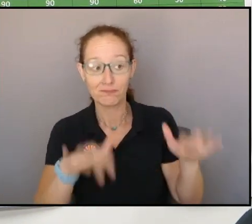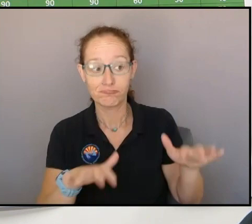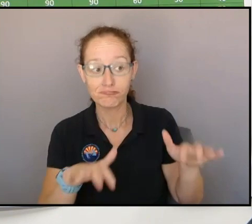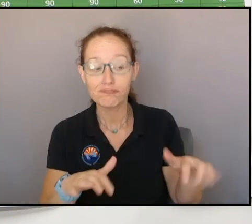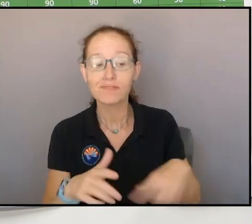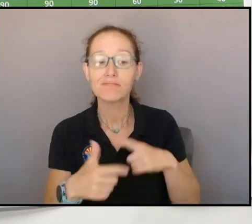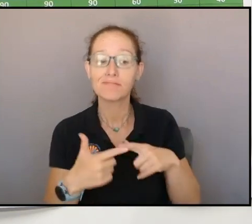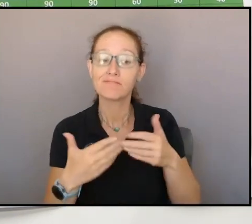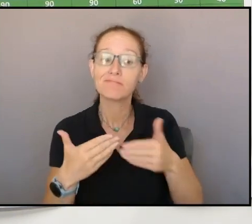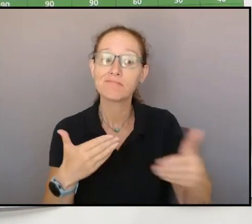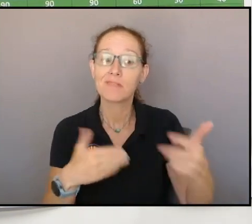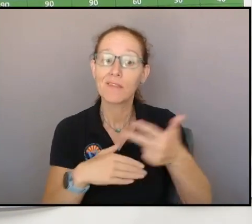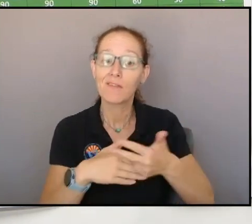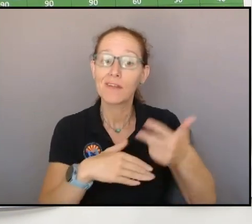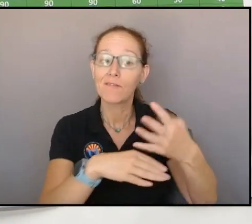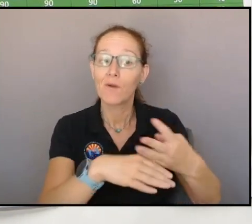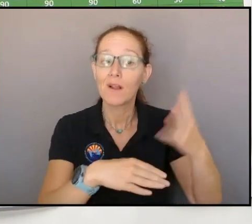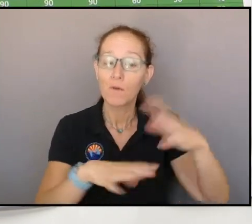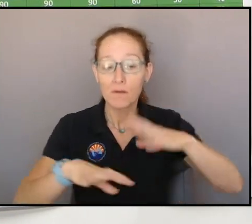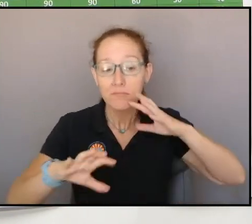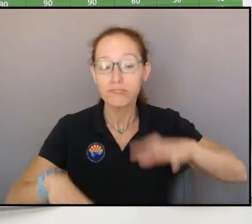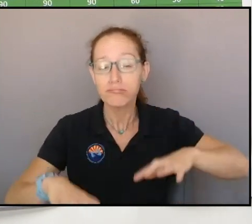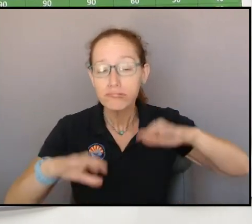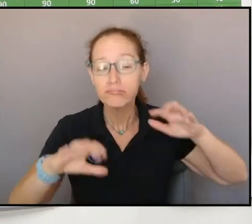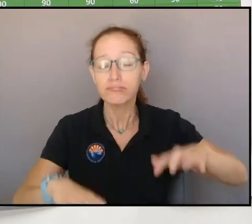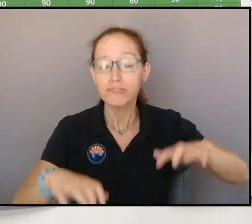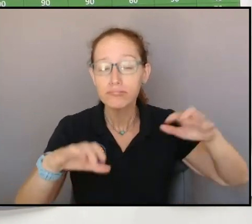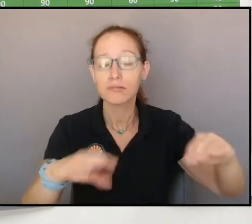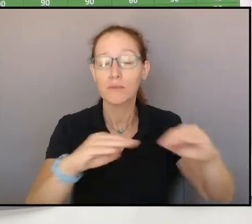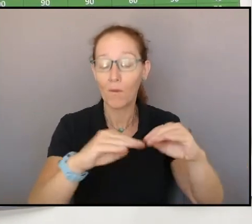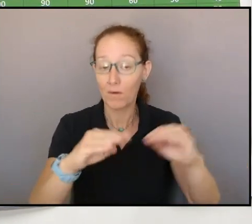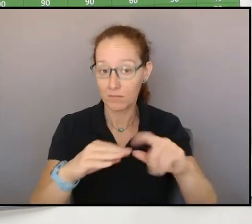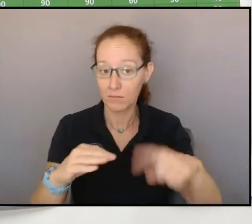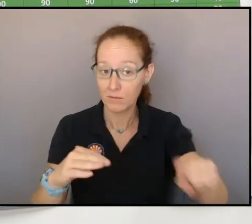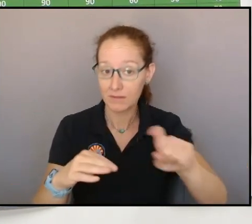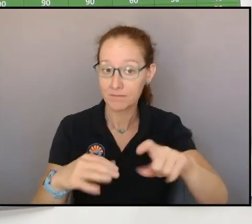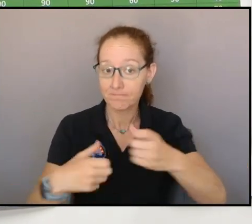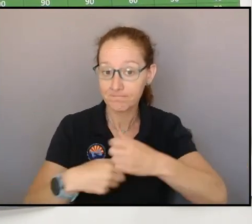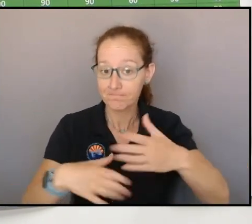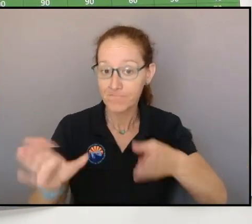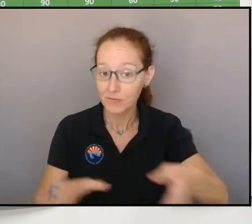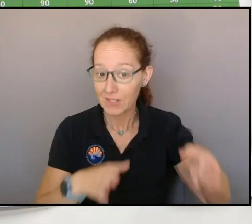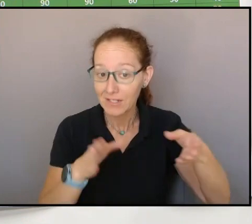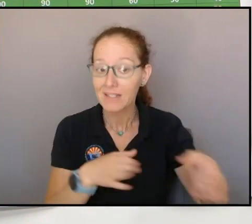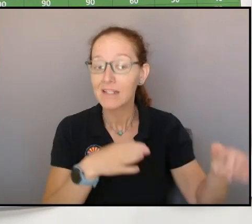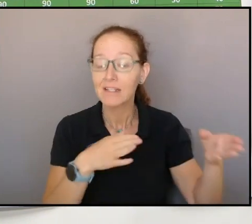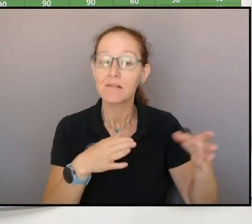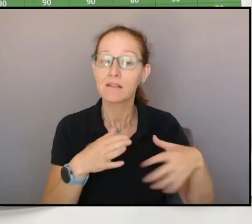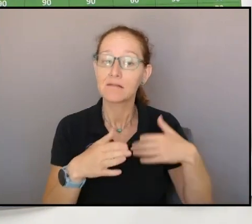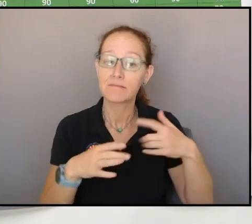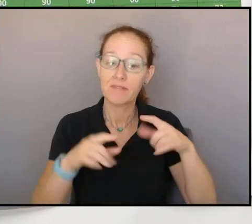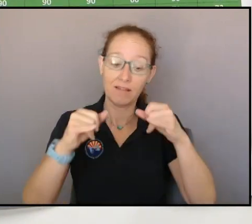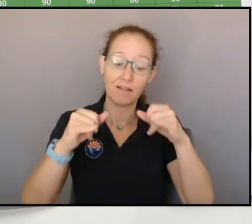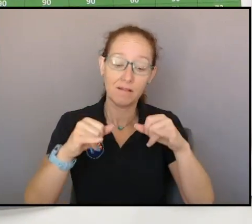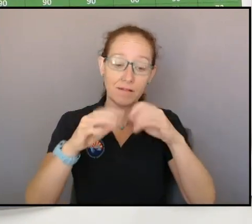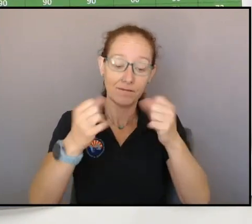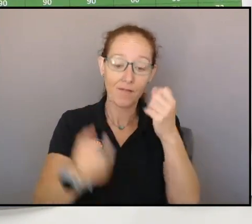prepared. But we are definitely going to be seeing quite a bit of rain on this fire over the next several days. Got a